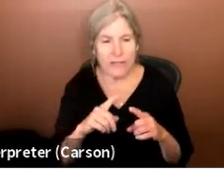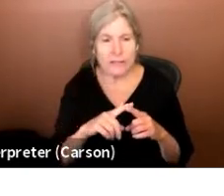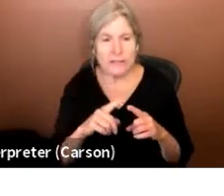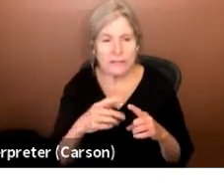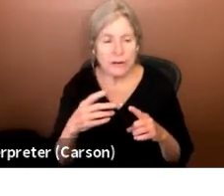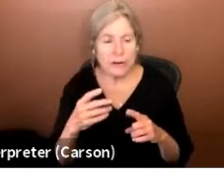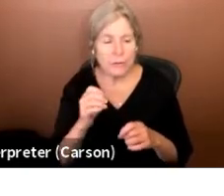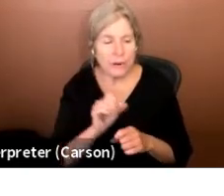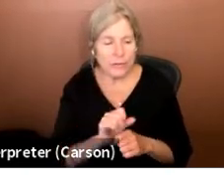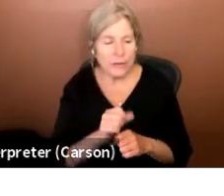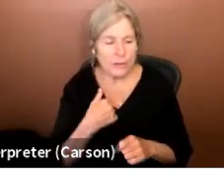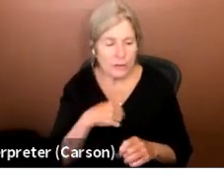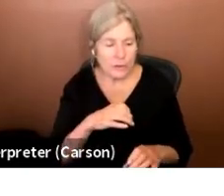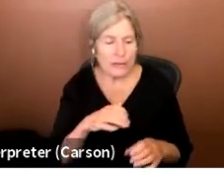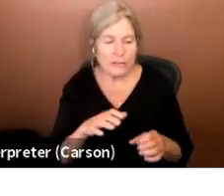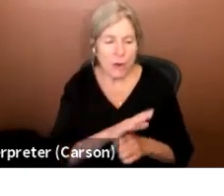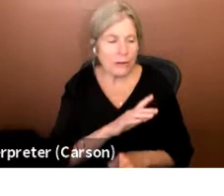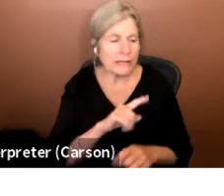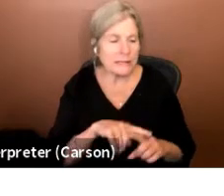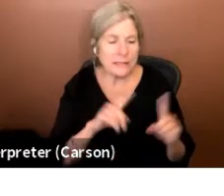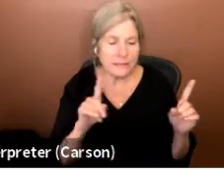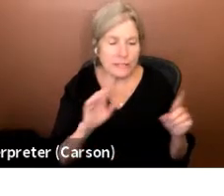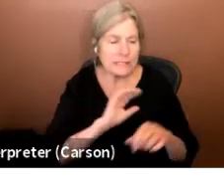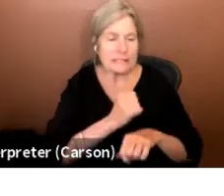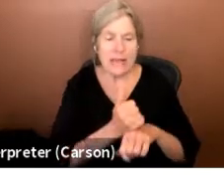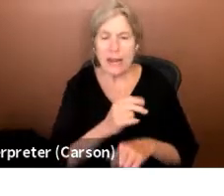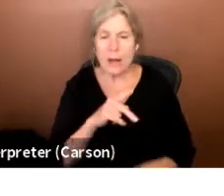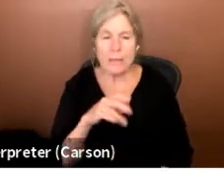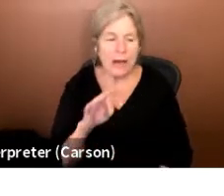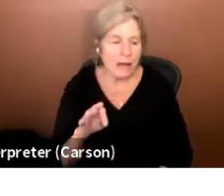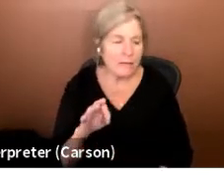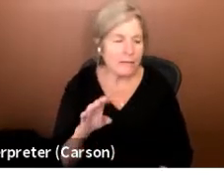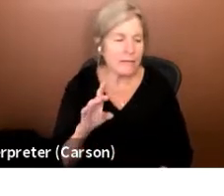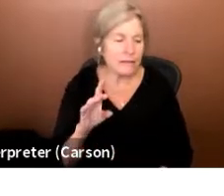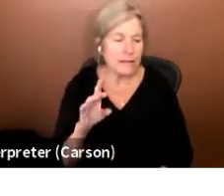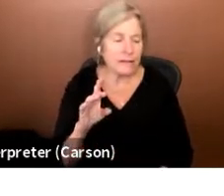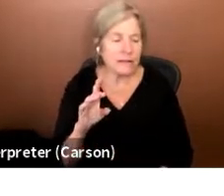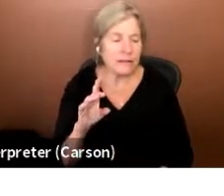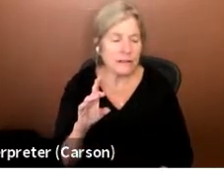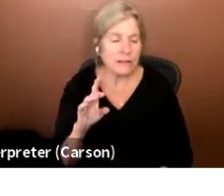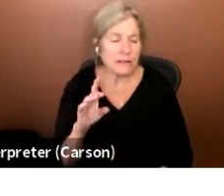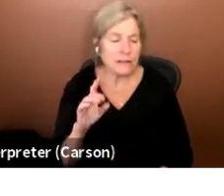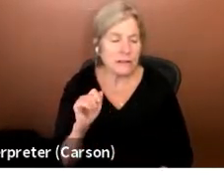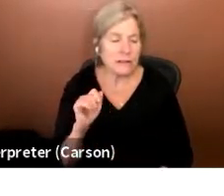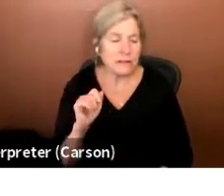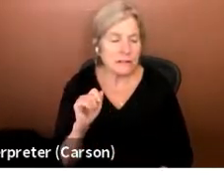A totally different set up of plates has been used in the tens or hundreds of